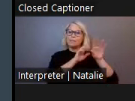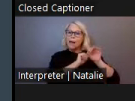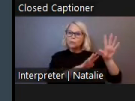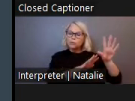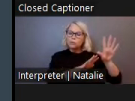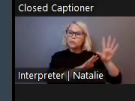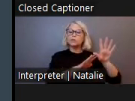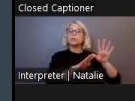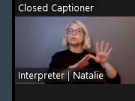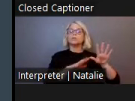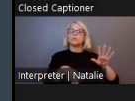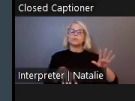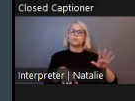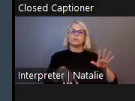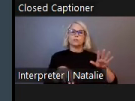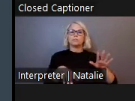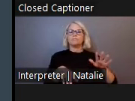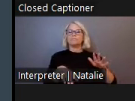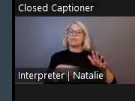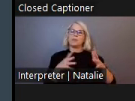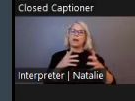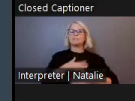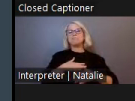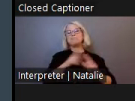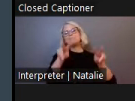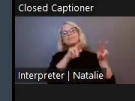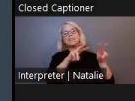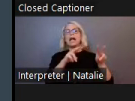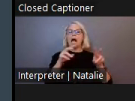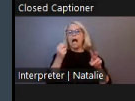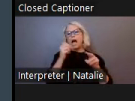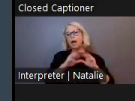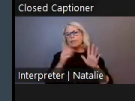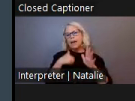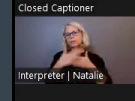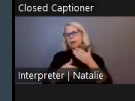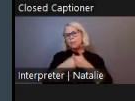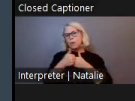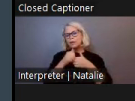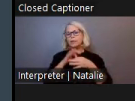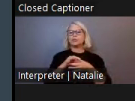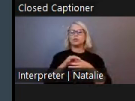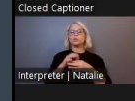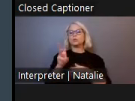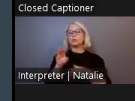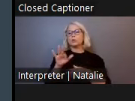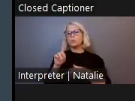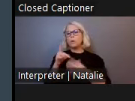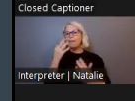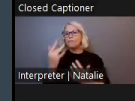to take in the scenery, there are some threat, obviously, with wildfires, the floods, and